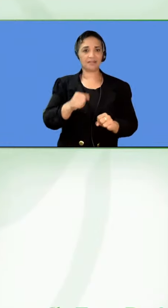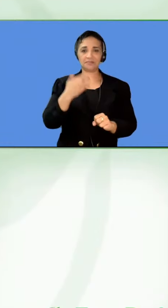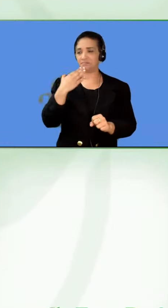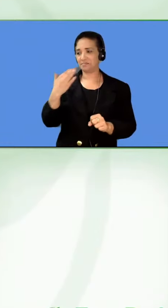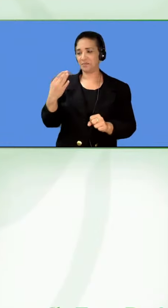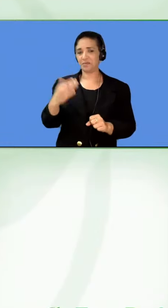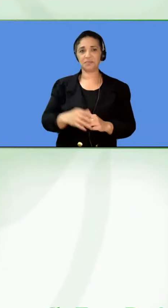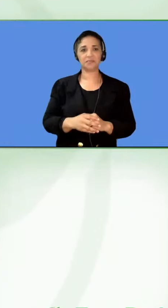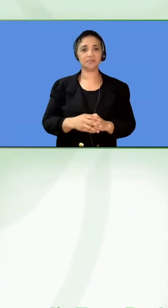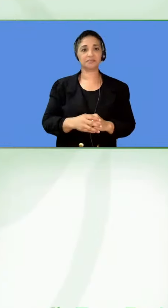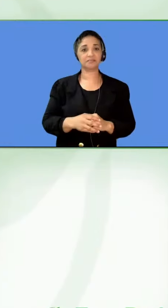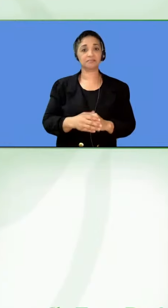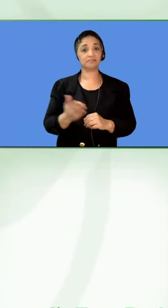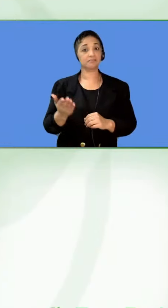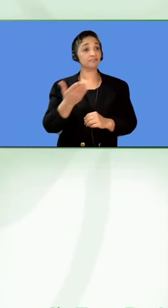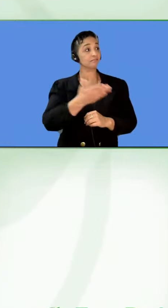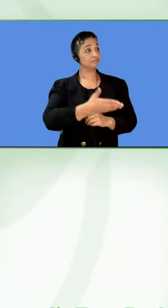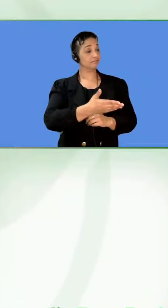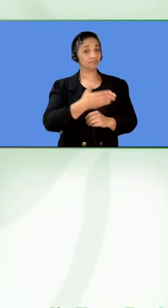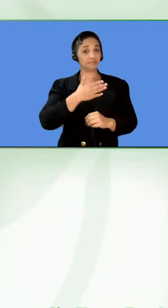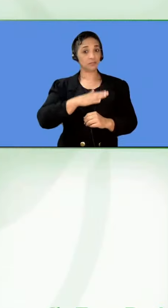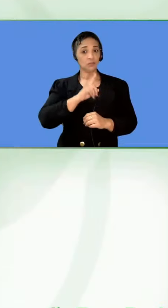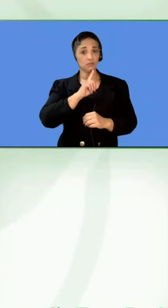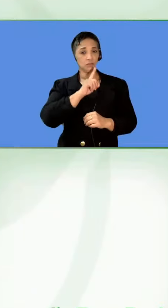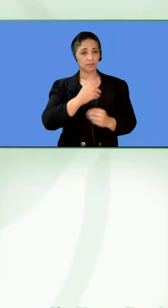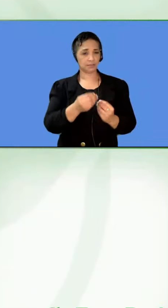I just want to reply to what Alfonso said.